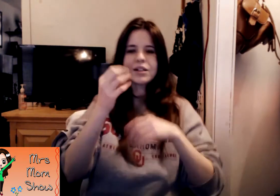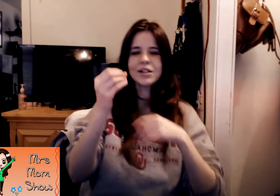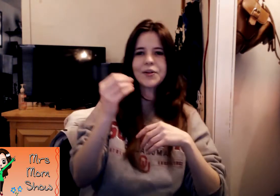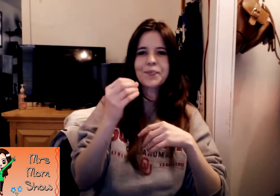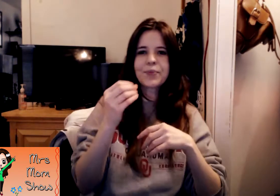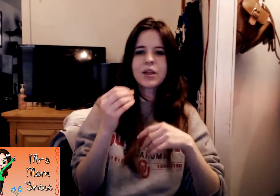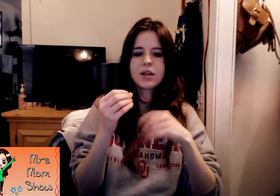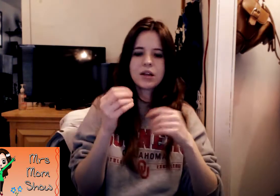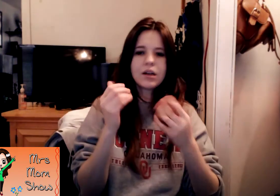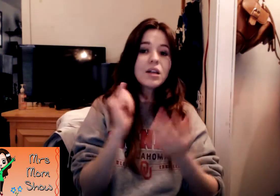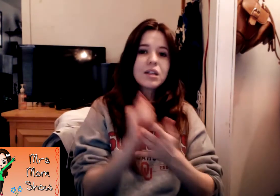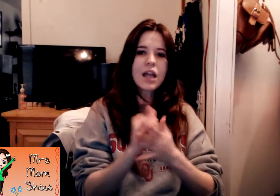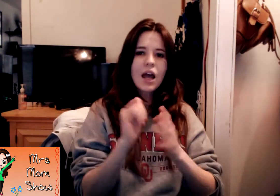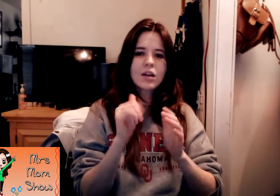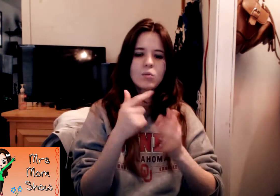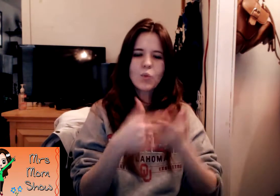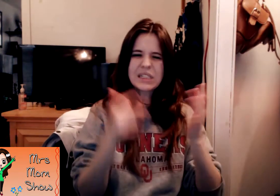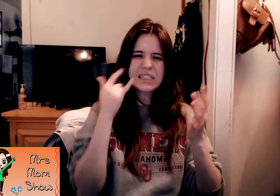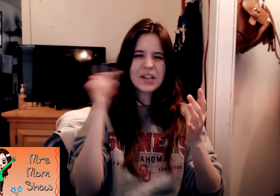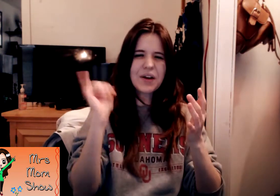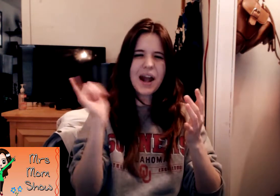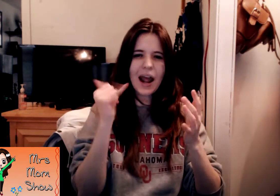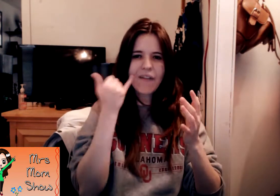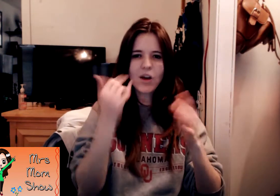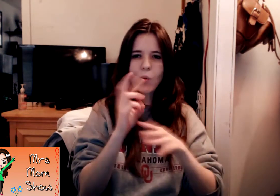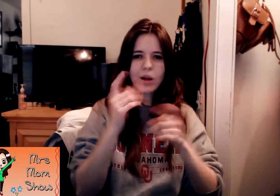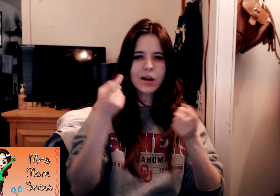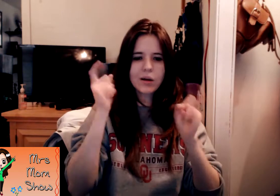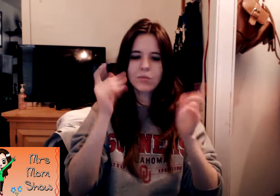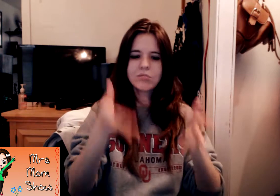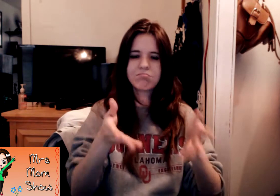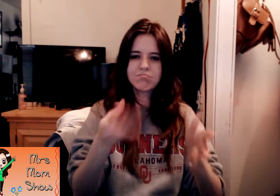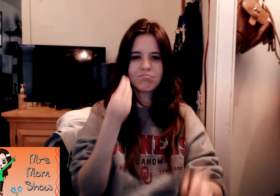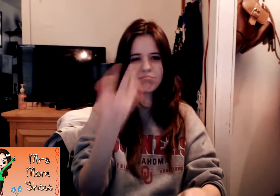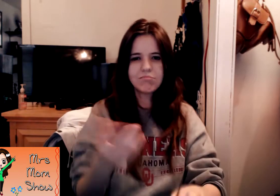So, that is what it sounds like to wear hearing aids, FYI.